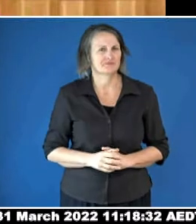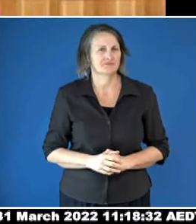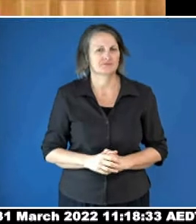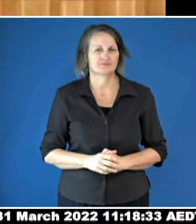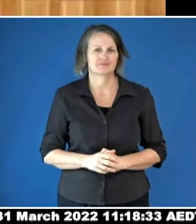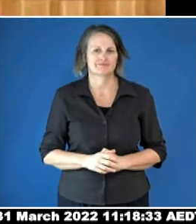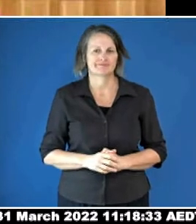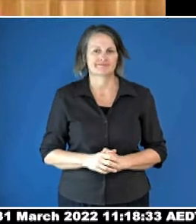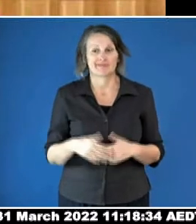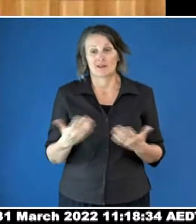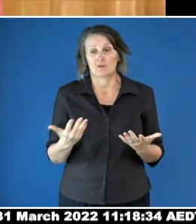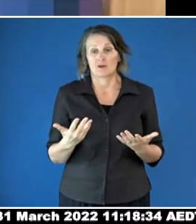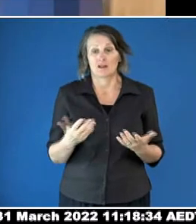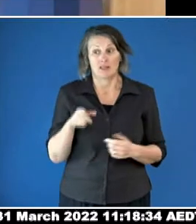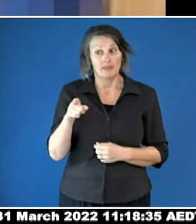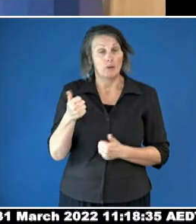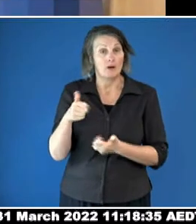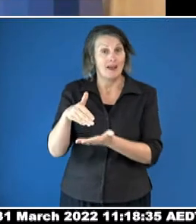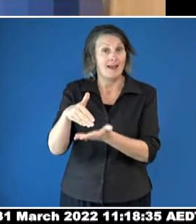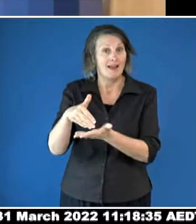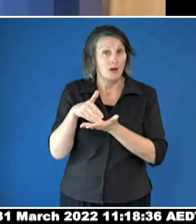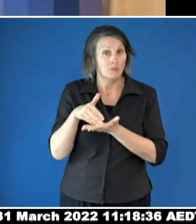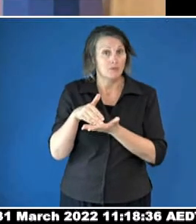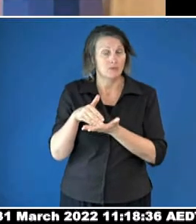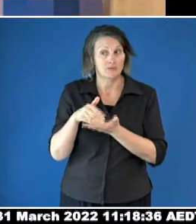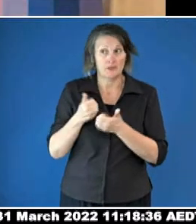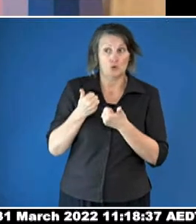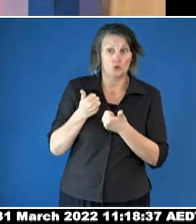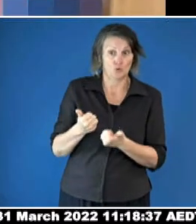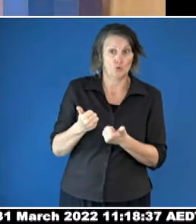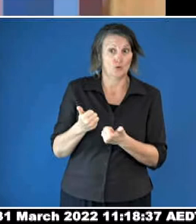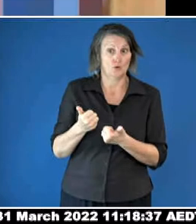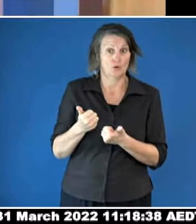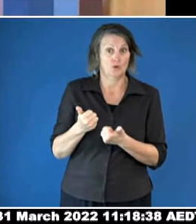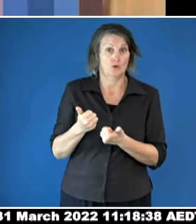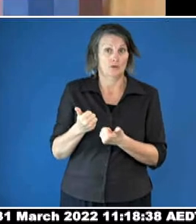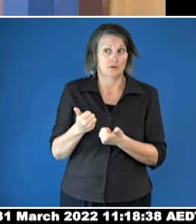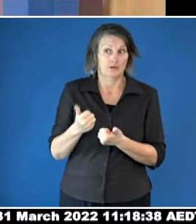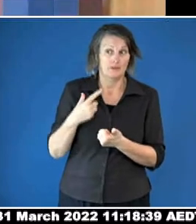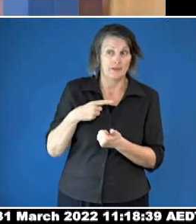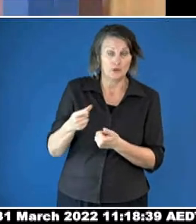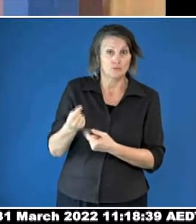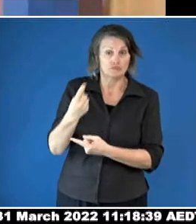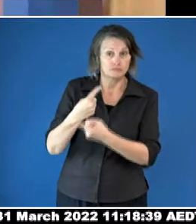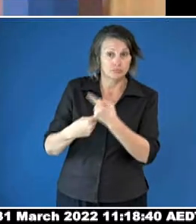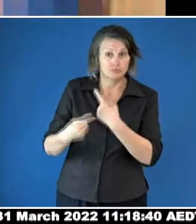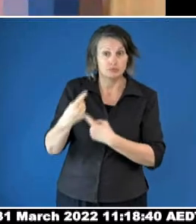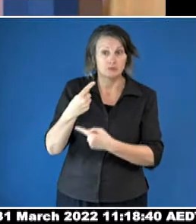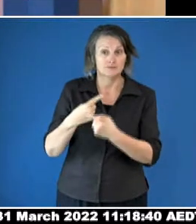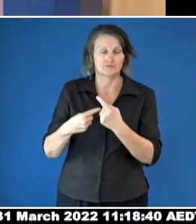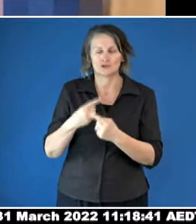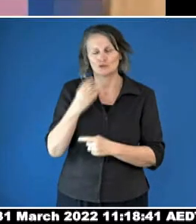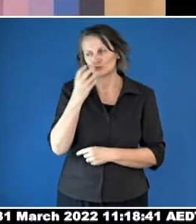Well, we found them very helpful and very good at guiding [REDACTED] - I've